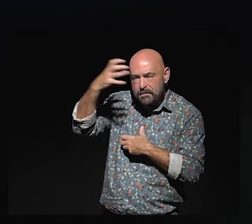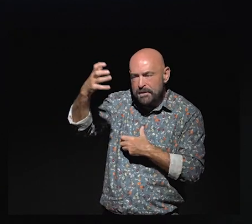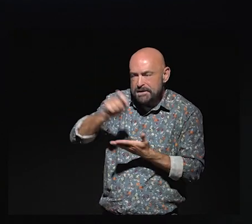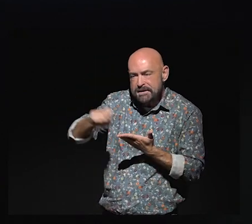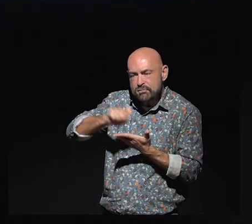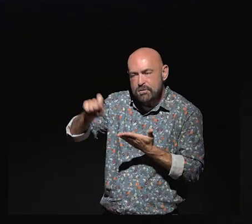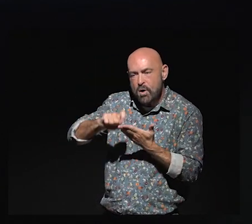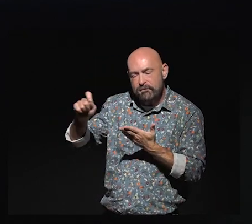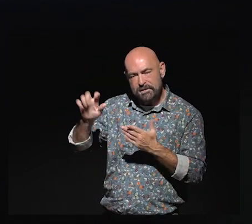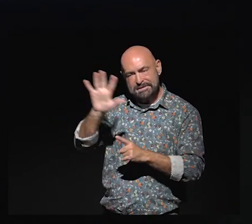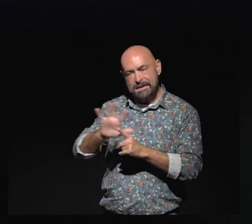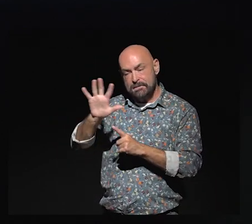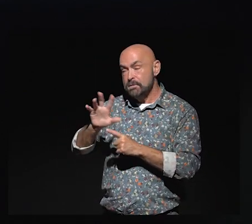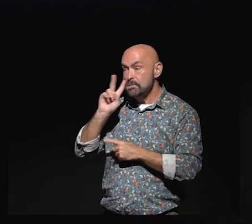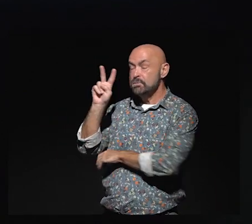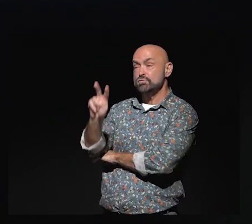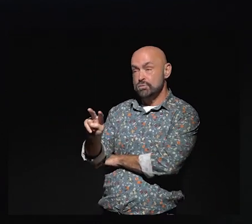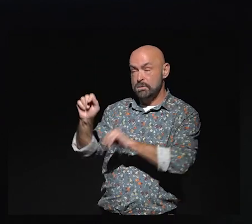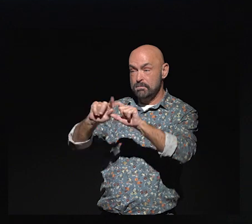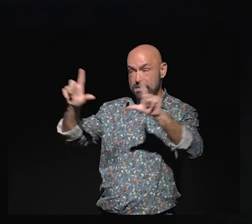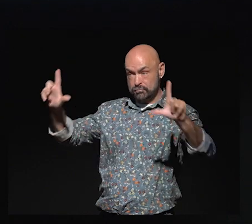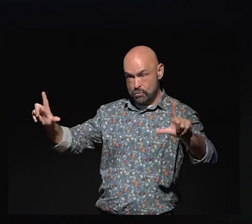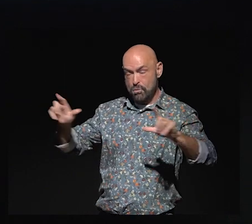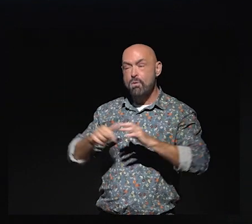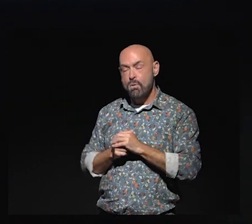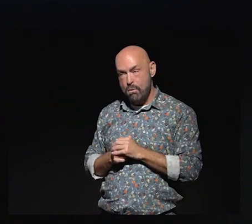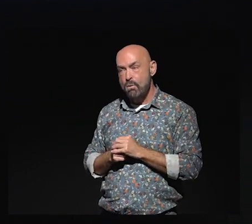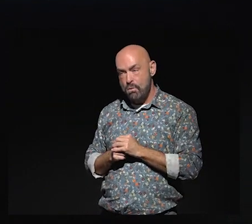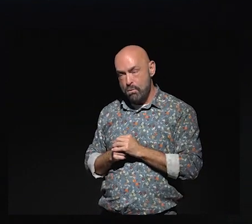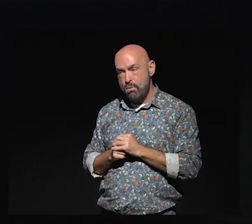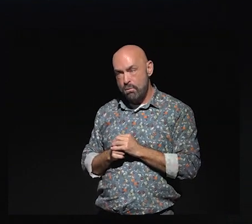She sees this picture on Ingres' easel in Rome